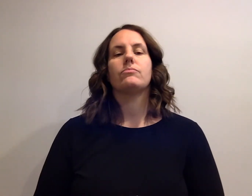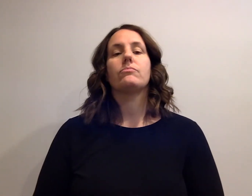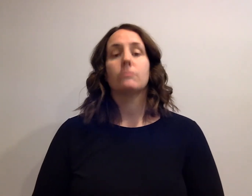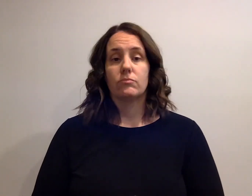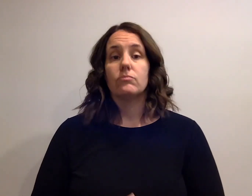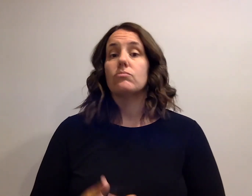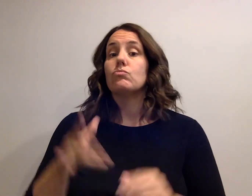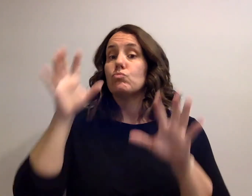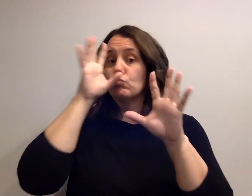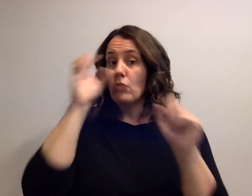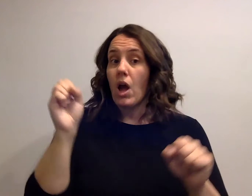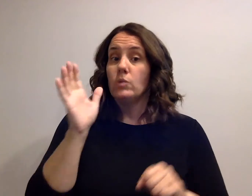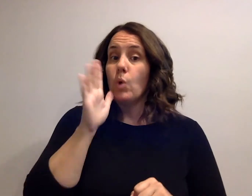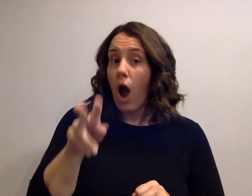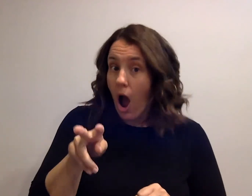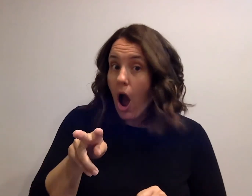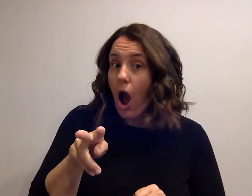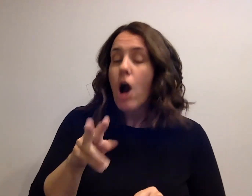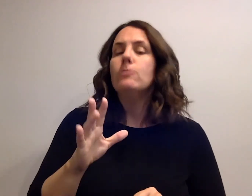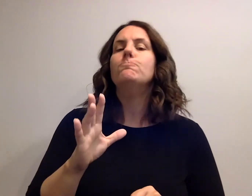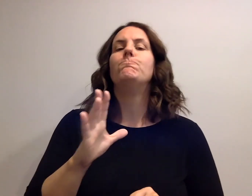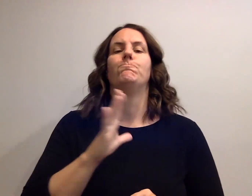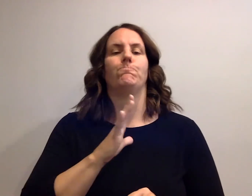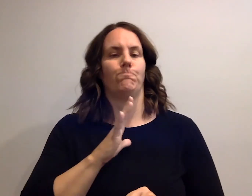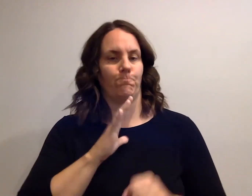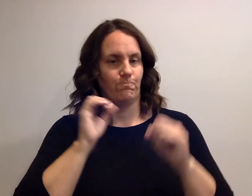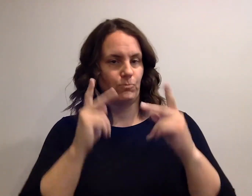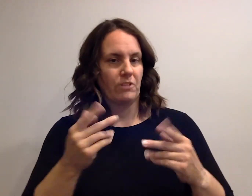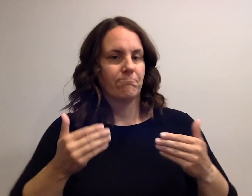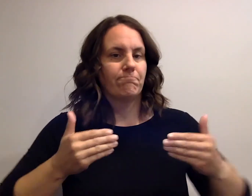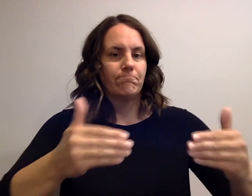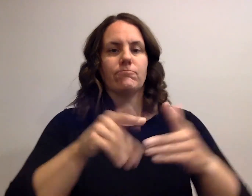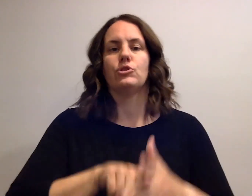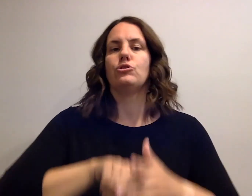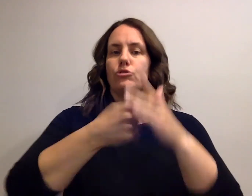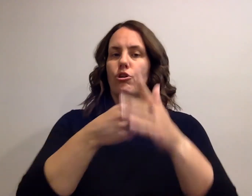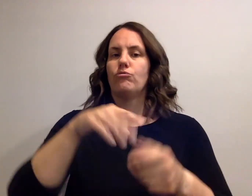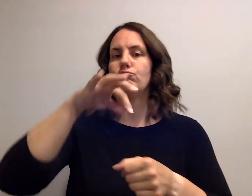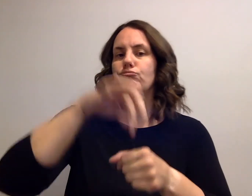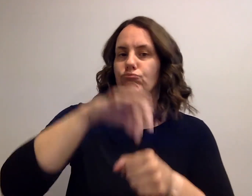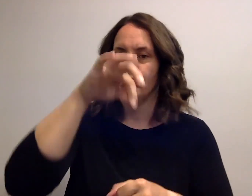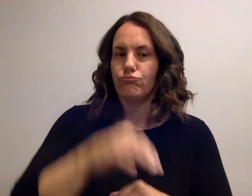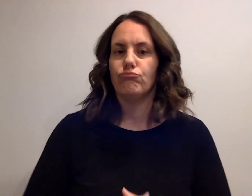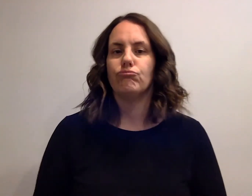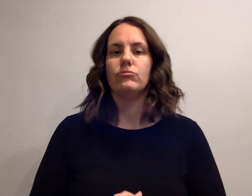The President will then put the resolution to vote.